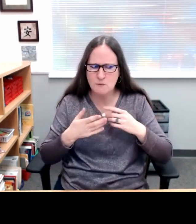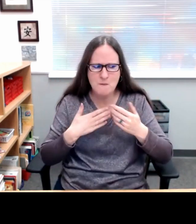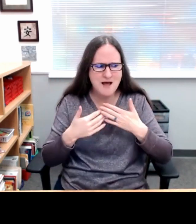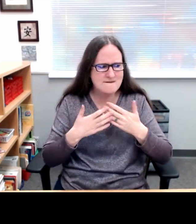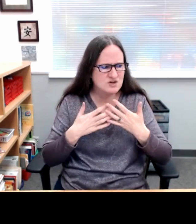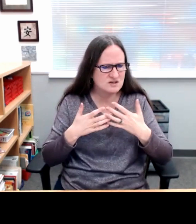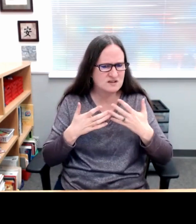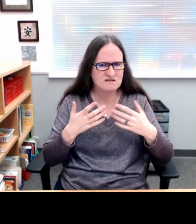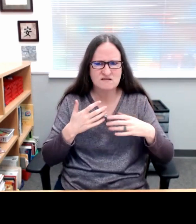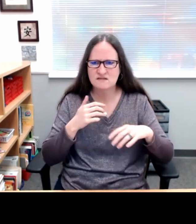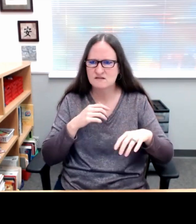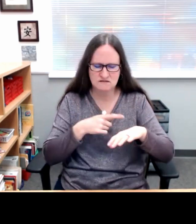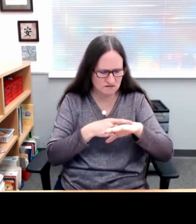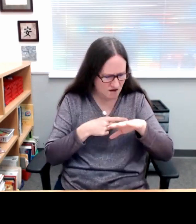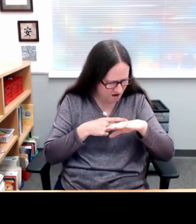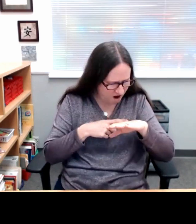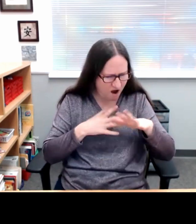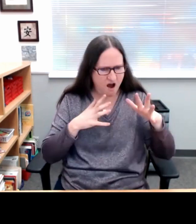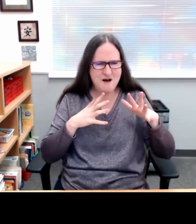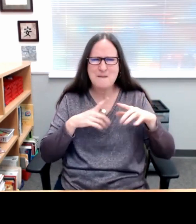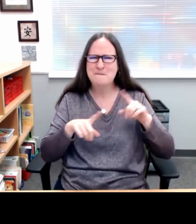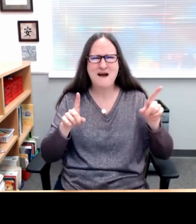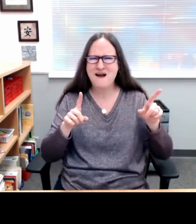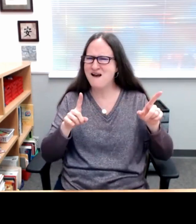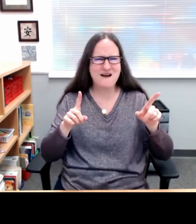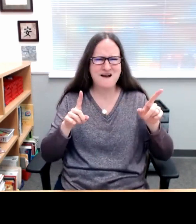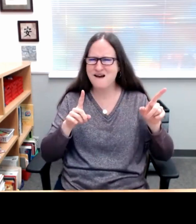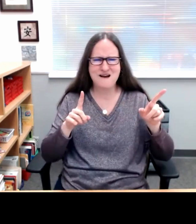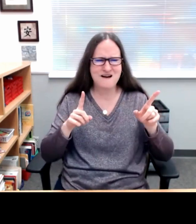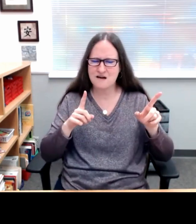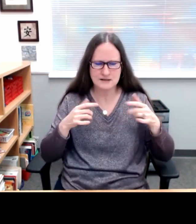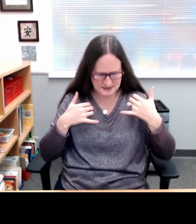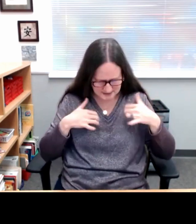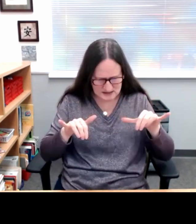If you're hurting on the inside or feeling badly or you get a cut